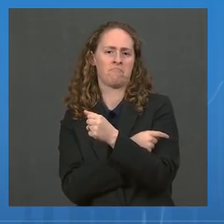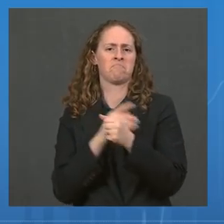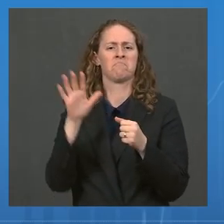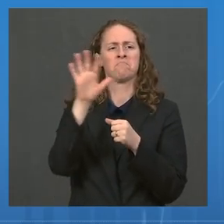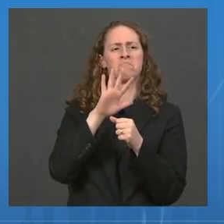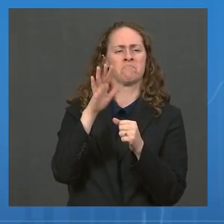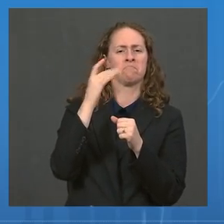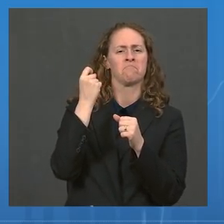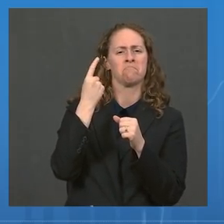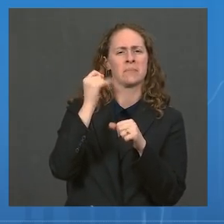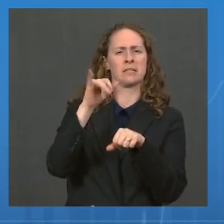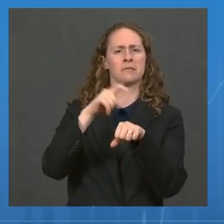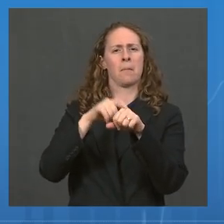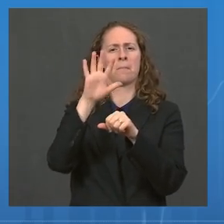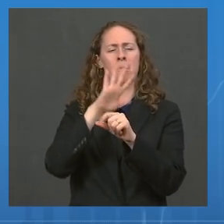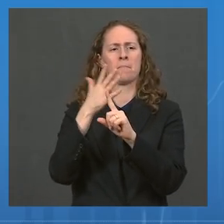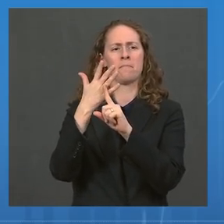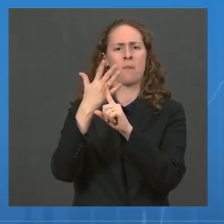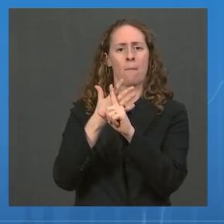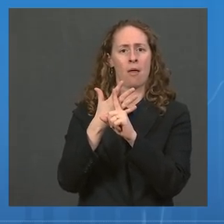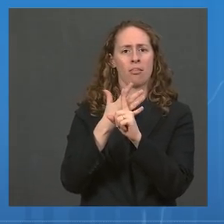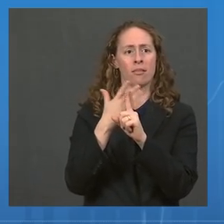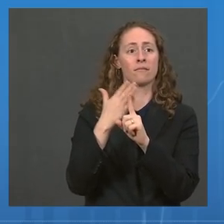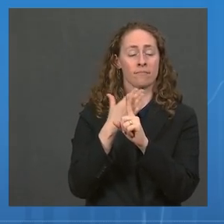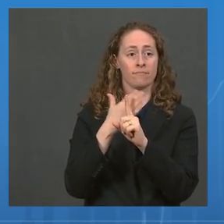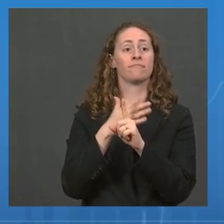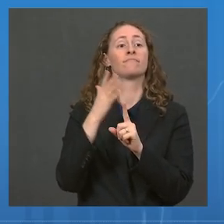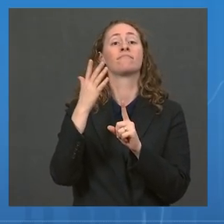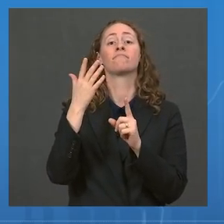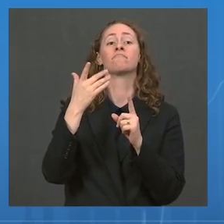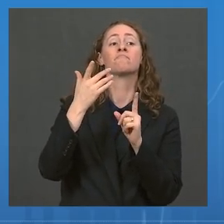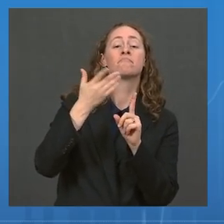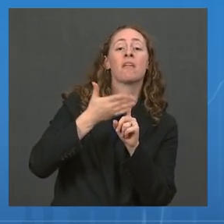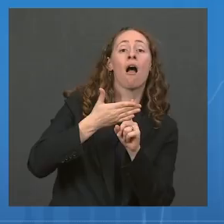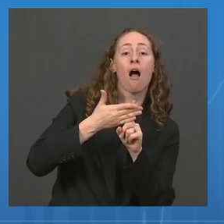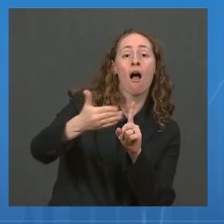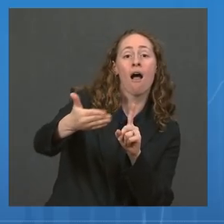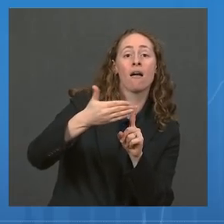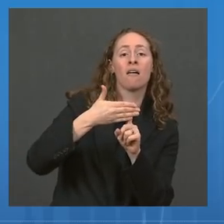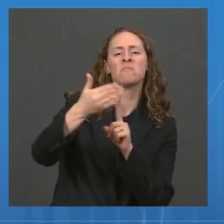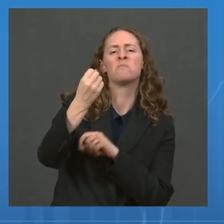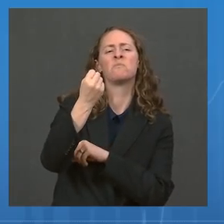Twelve months -- twelve days or more after the third-shot booster dose,